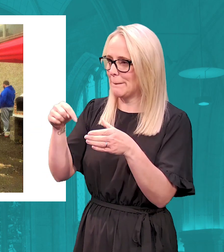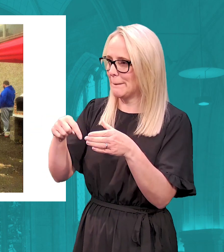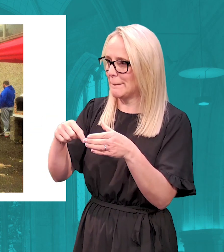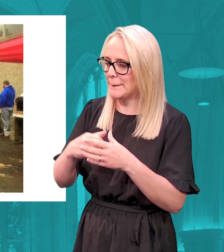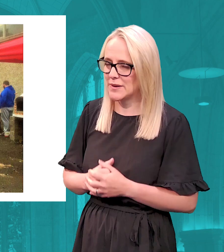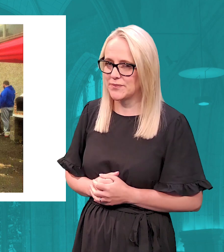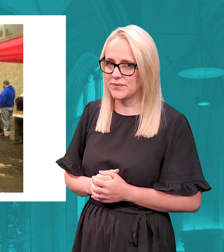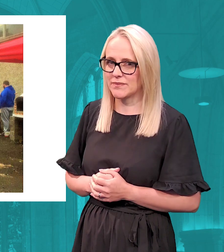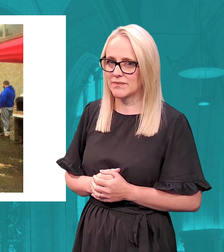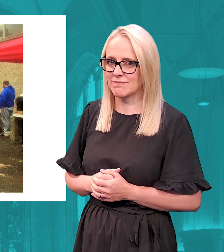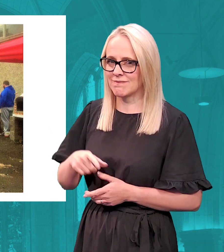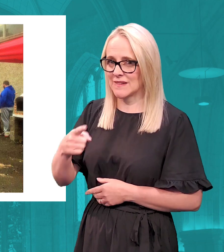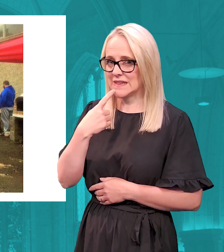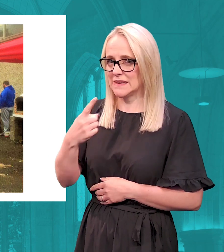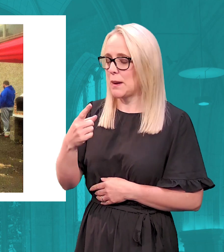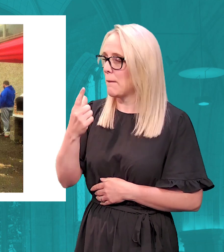"possibility grows here."